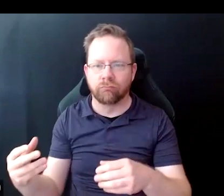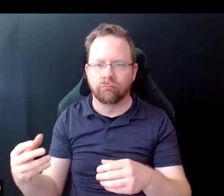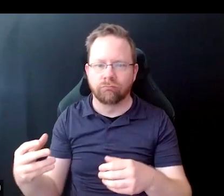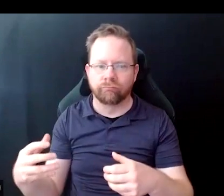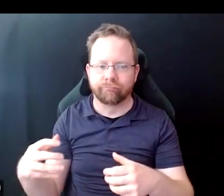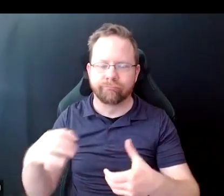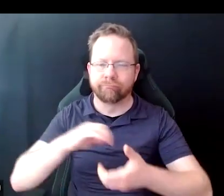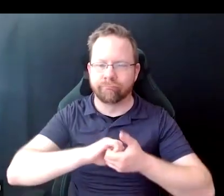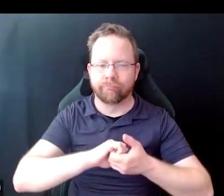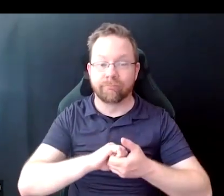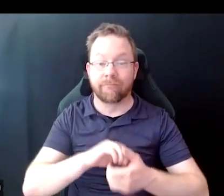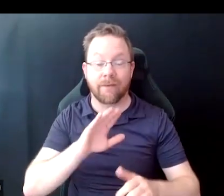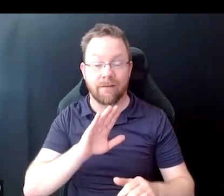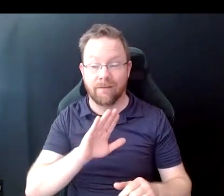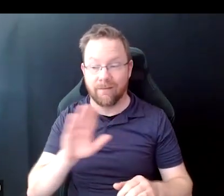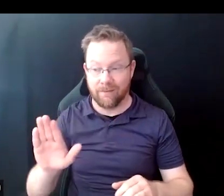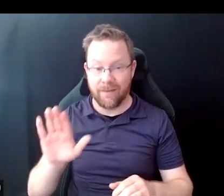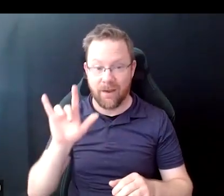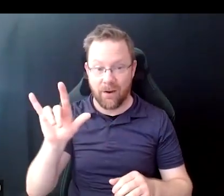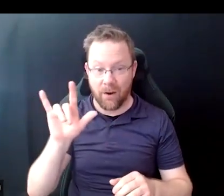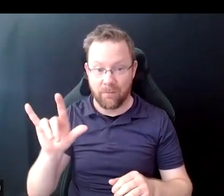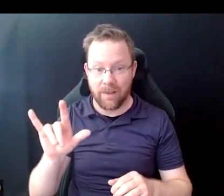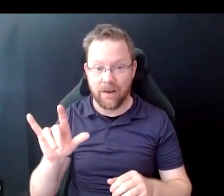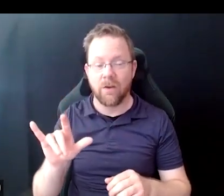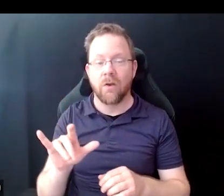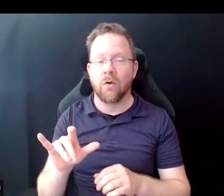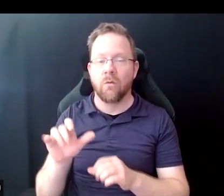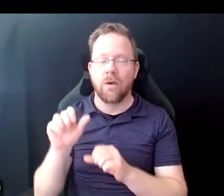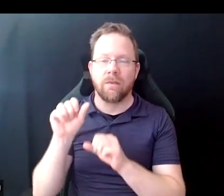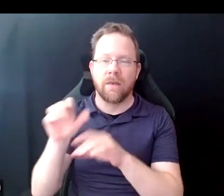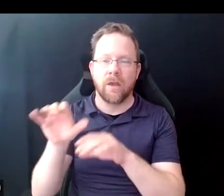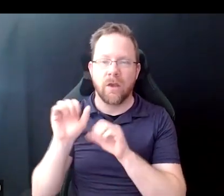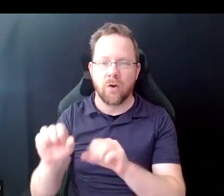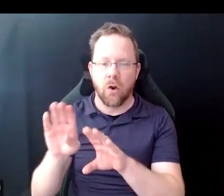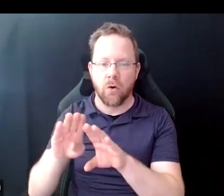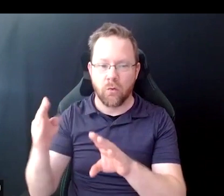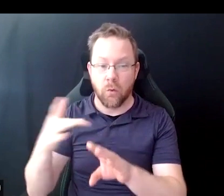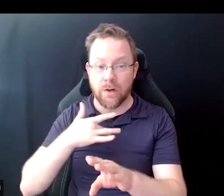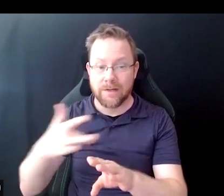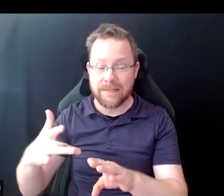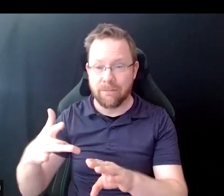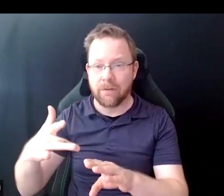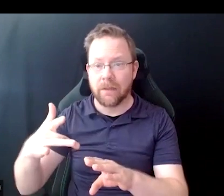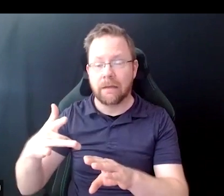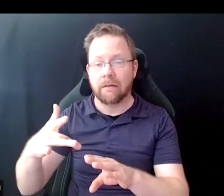This is a picture of their airplane with its cargo door, which is usually closed. Its big cargo door in the middle of the plane,